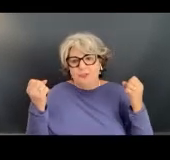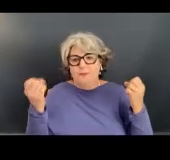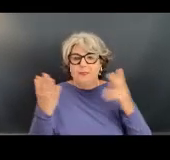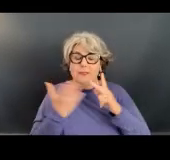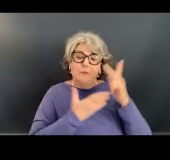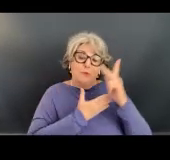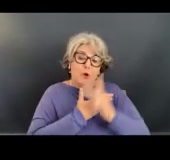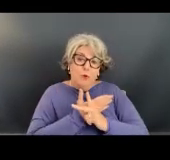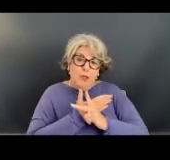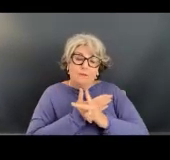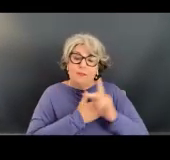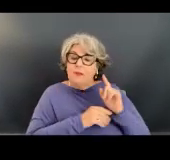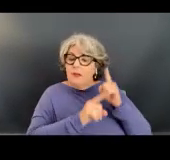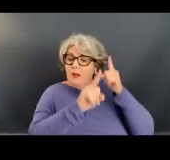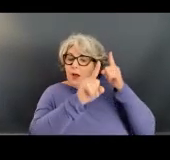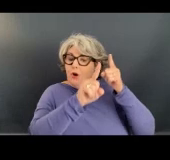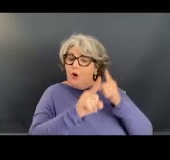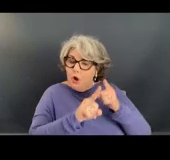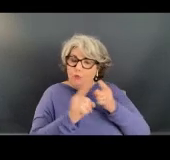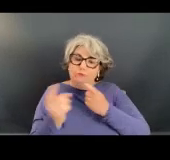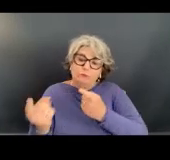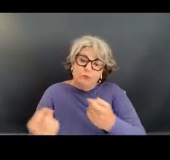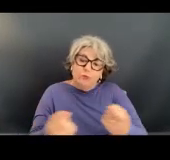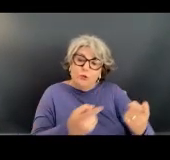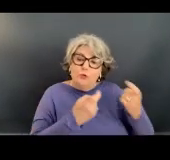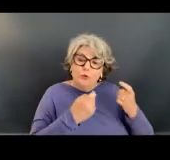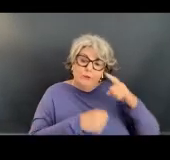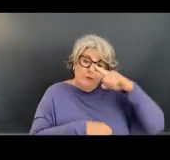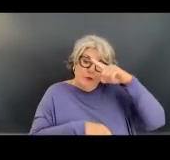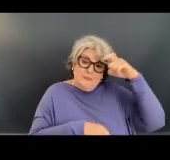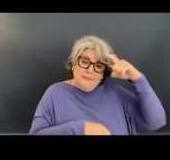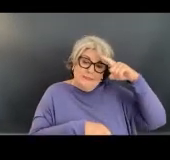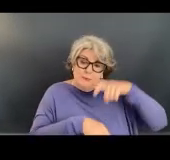We aim to recruit for the Summer Institute 25 teachers, and you